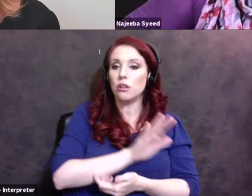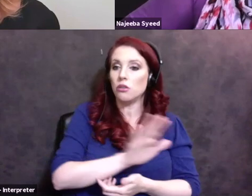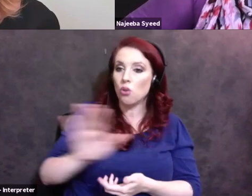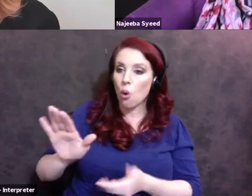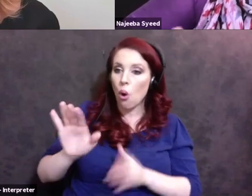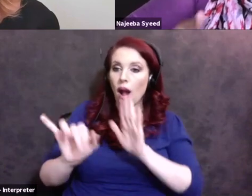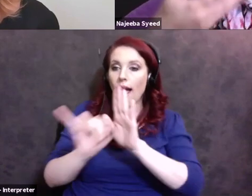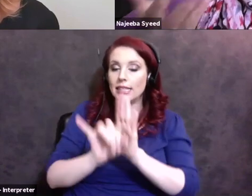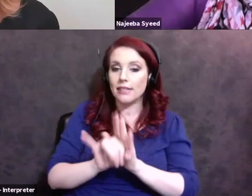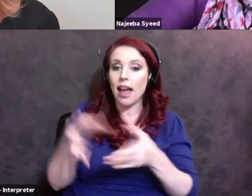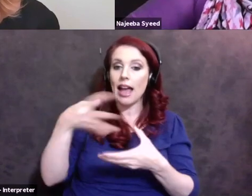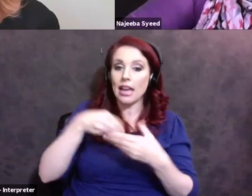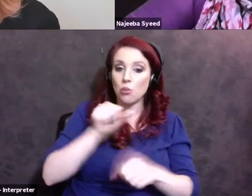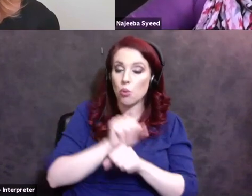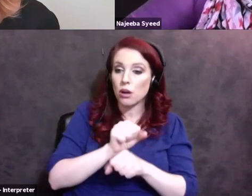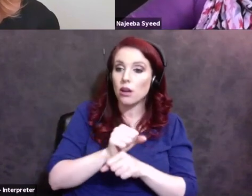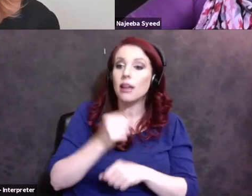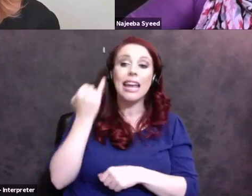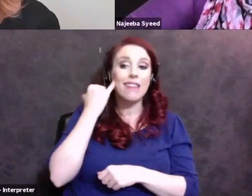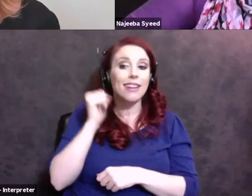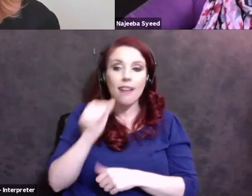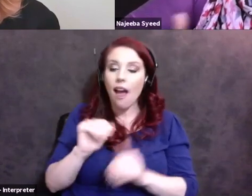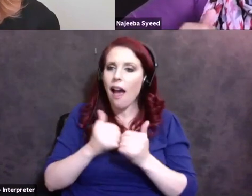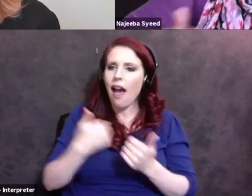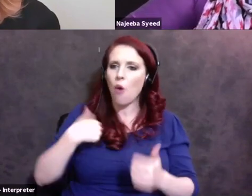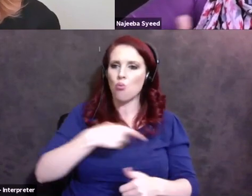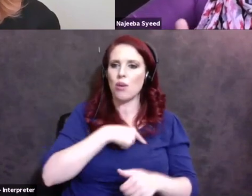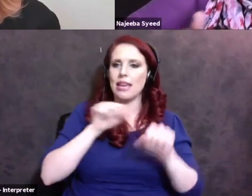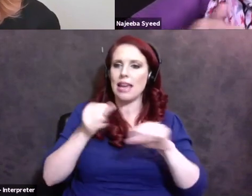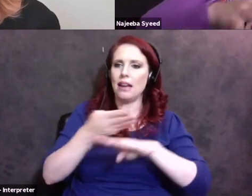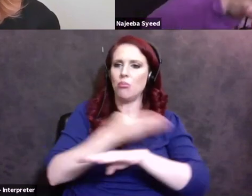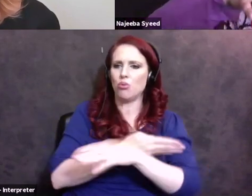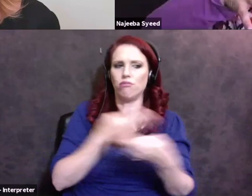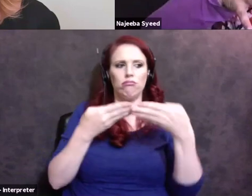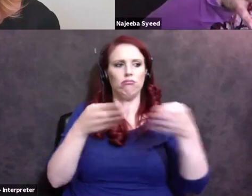the workplace and if we are not, how could we do that better? That's something I wanted to point out.